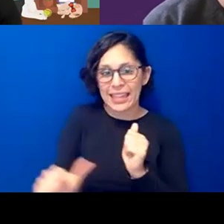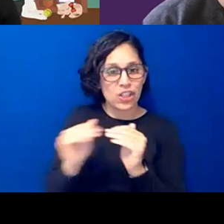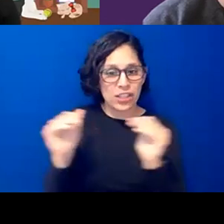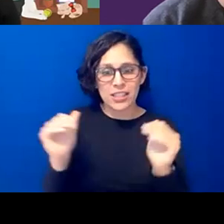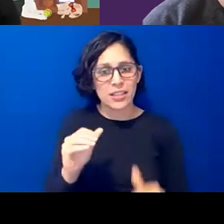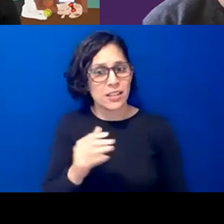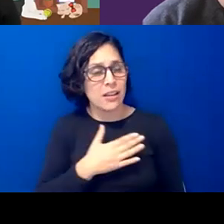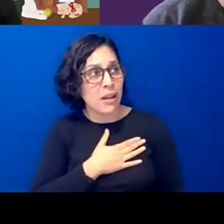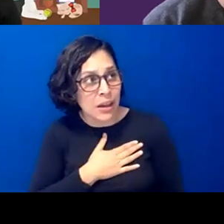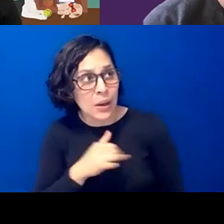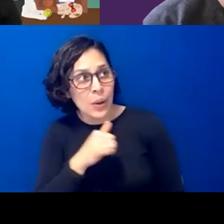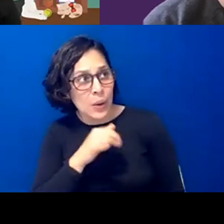Aurora Chang: You know, through this medium so.